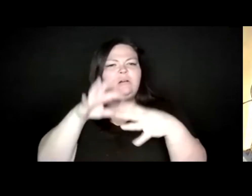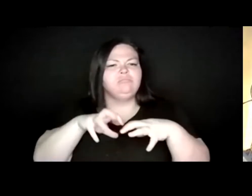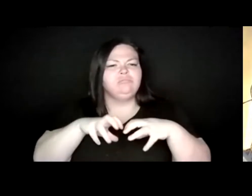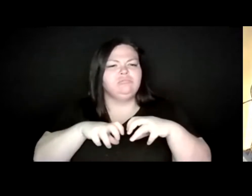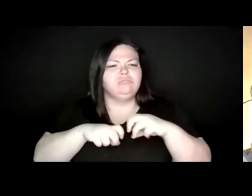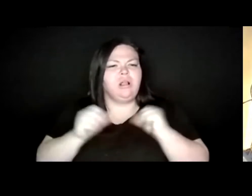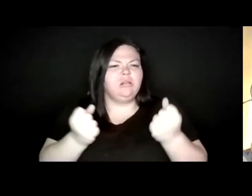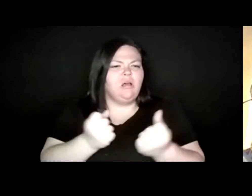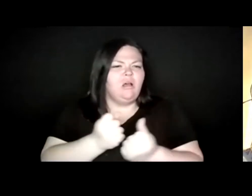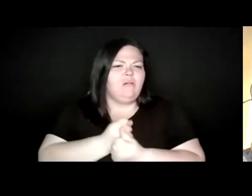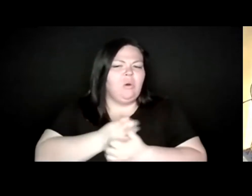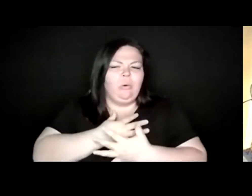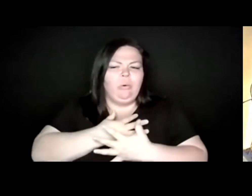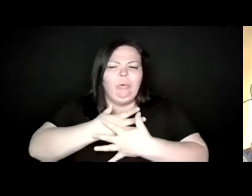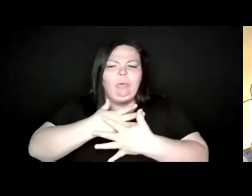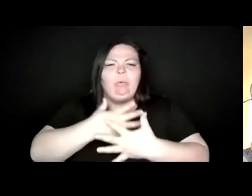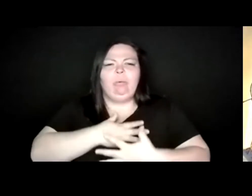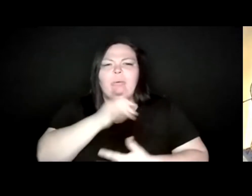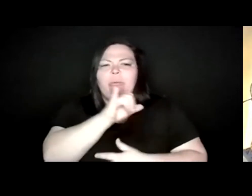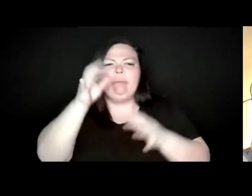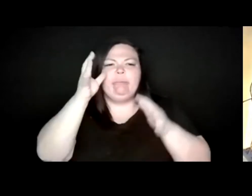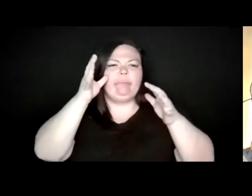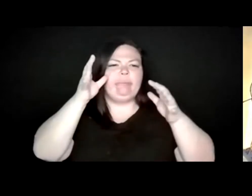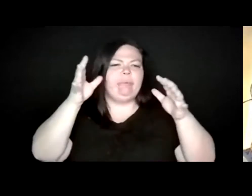in the wheezing breath of a doe/ run down by decades of hounds./